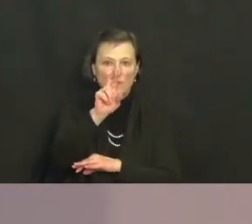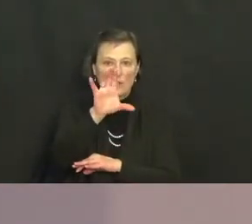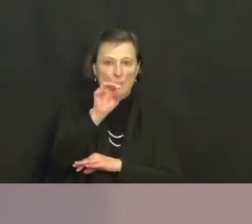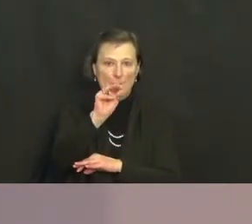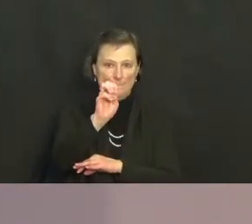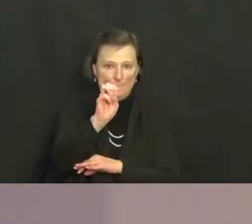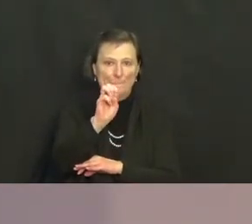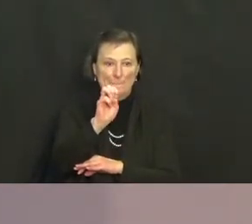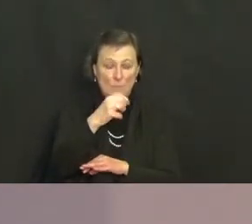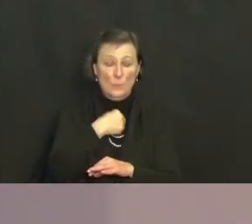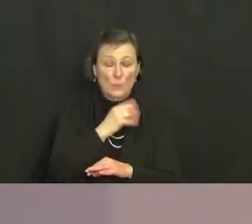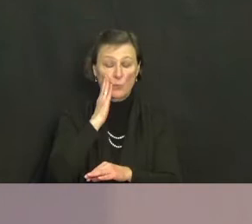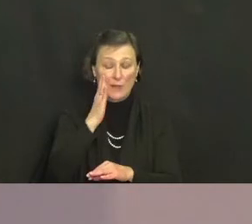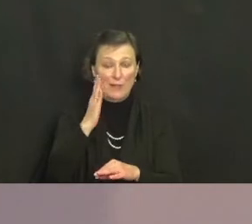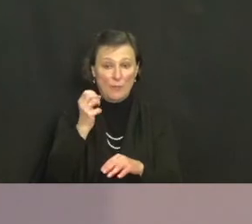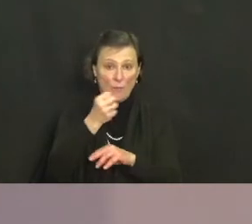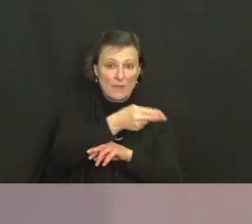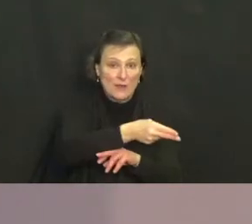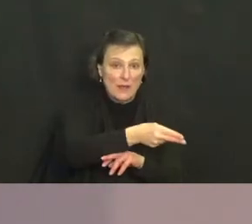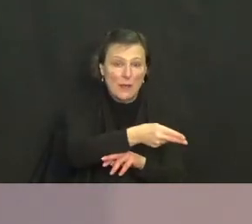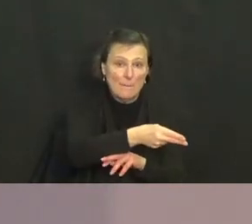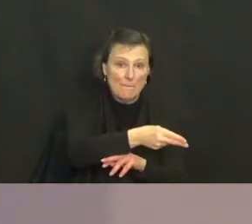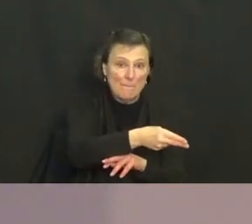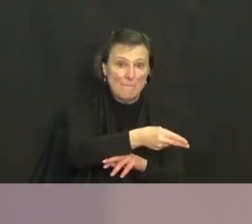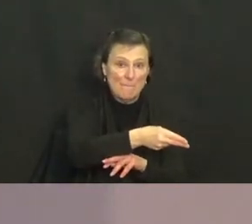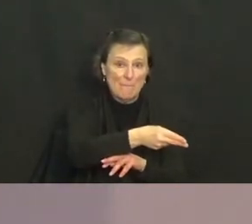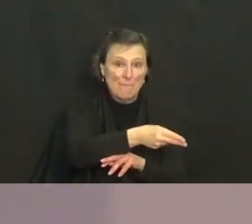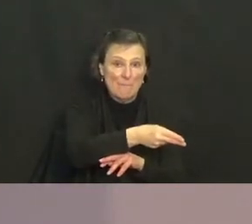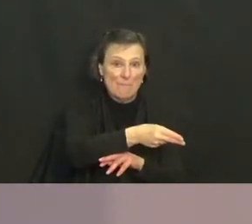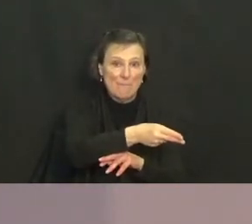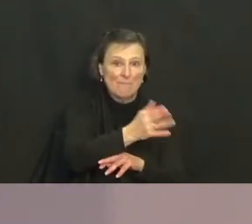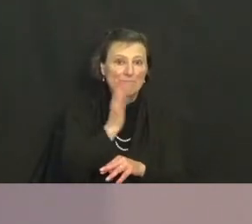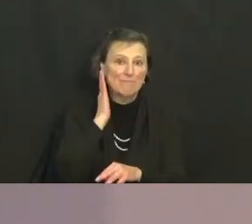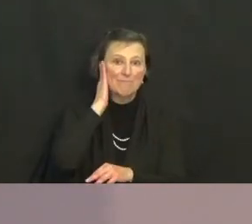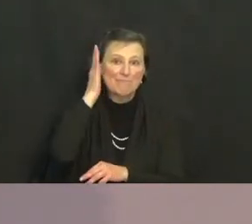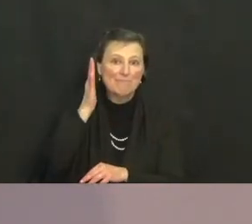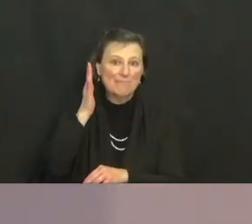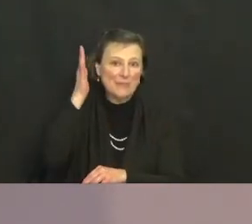We will overcome.